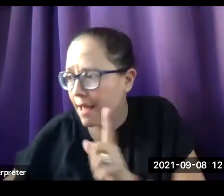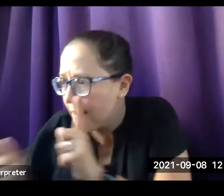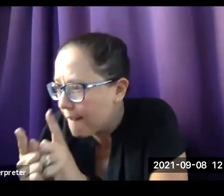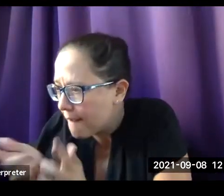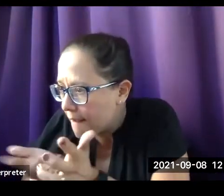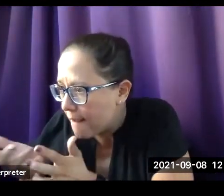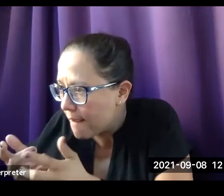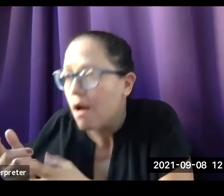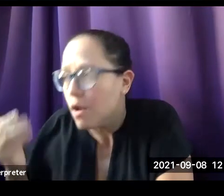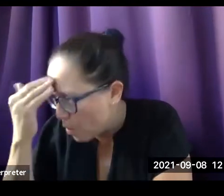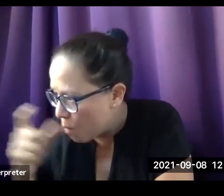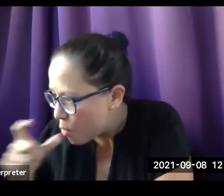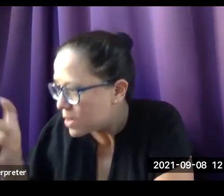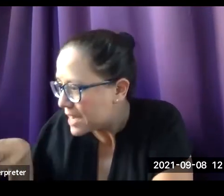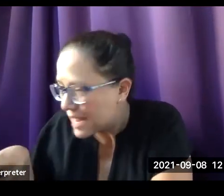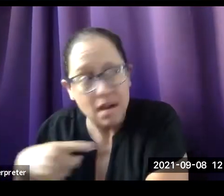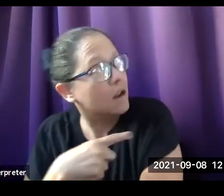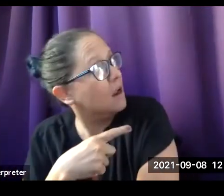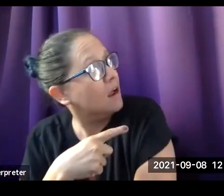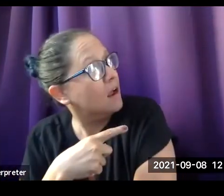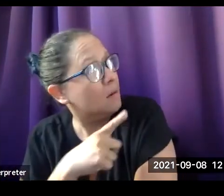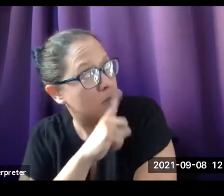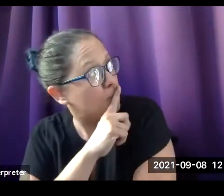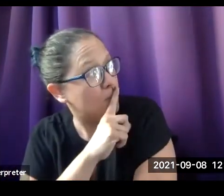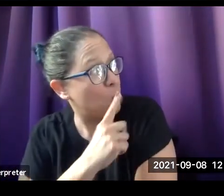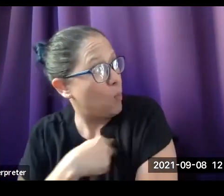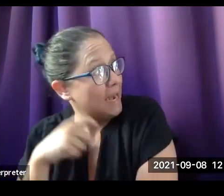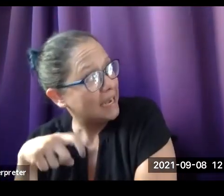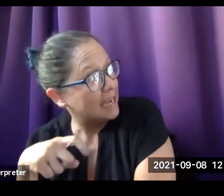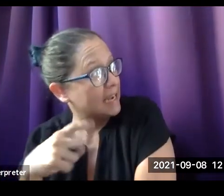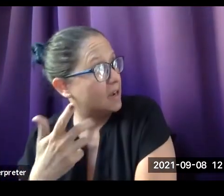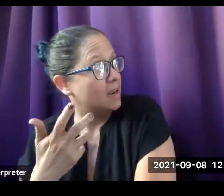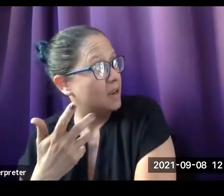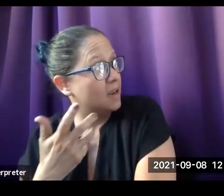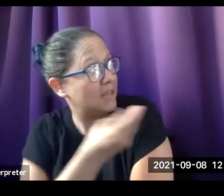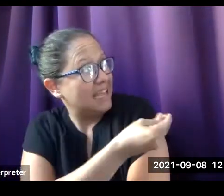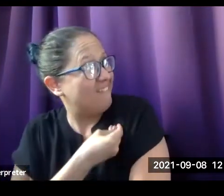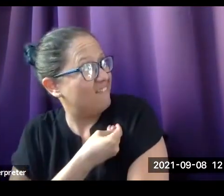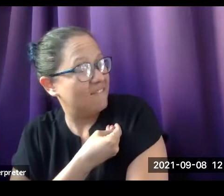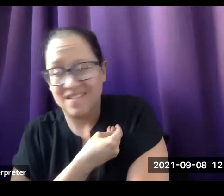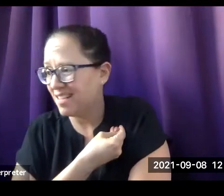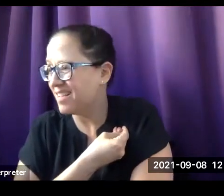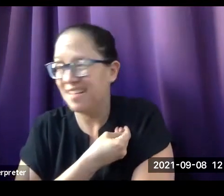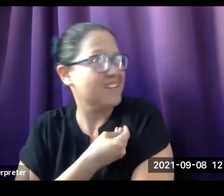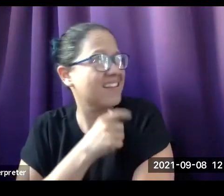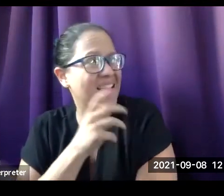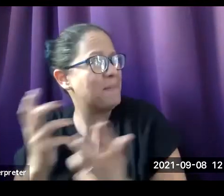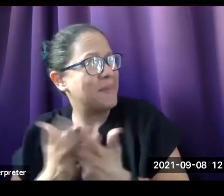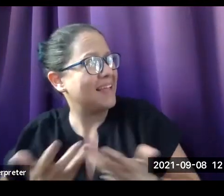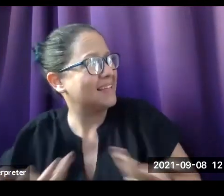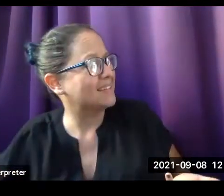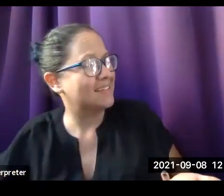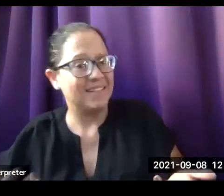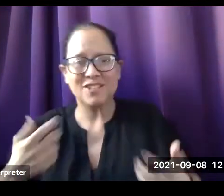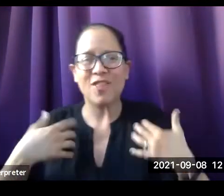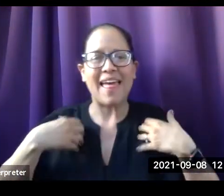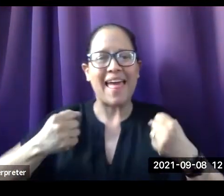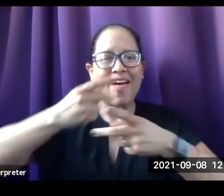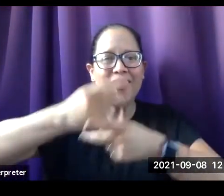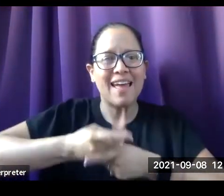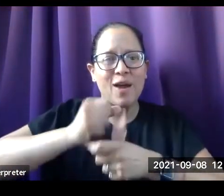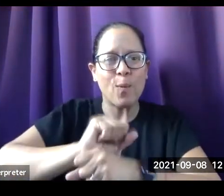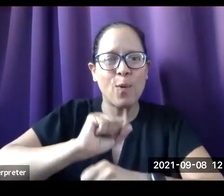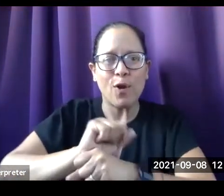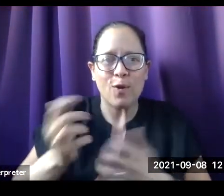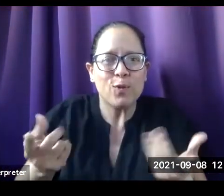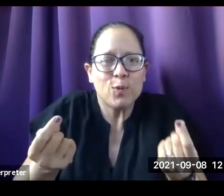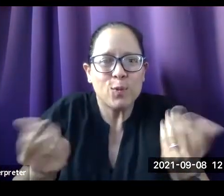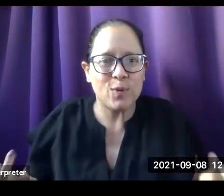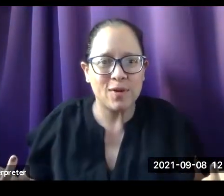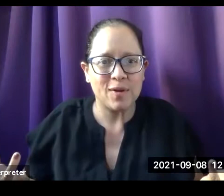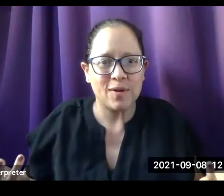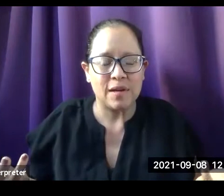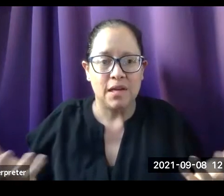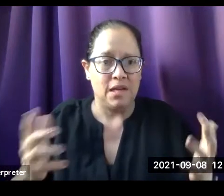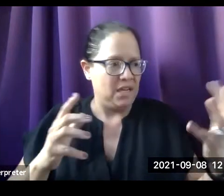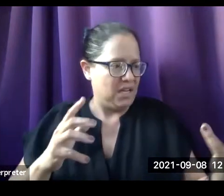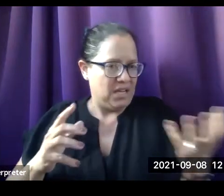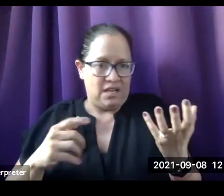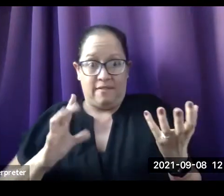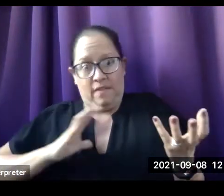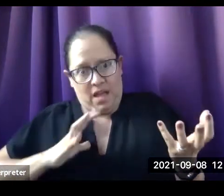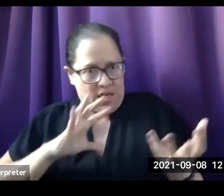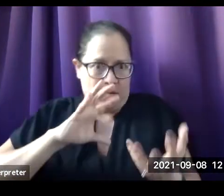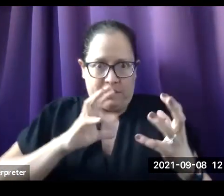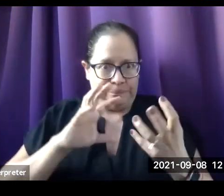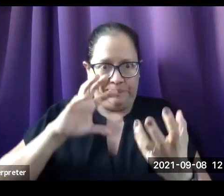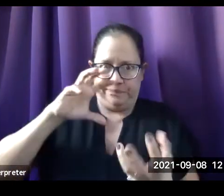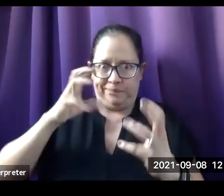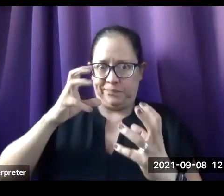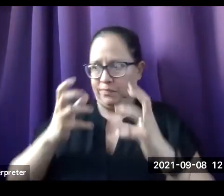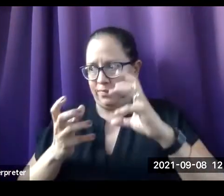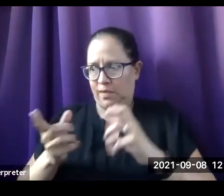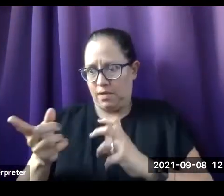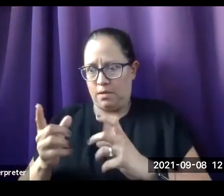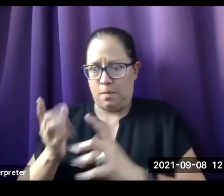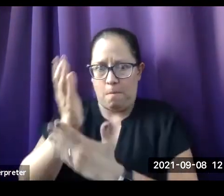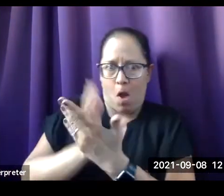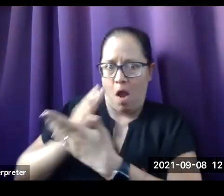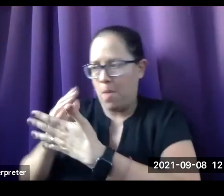but they're never asked to inform what should be built, they're told that they may not know what they need. And therefore, adapting the systems that are already out there is their best, their best back.